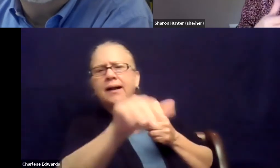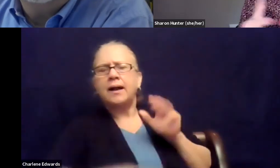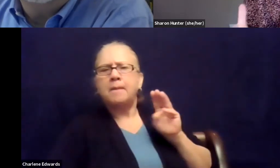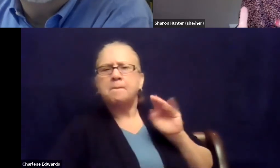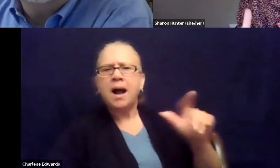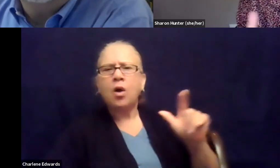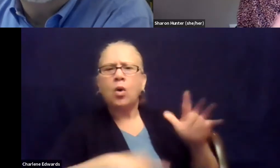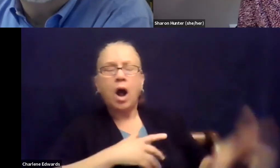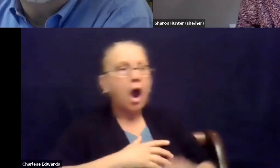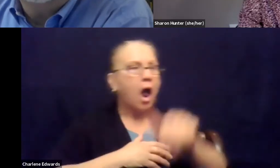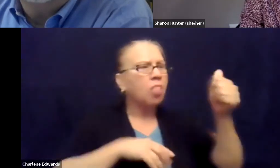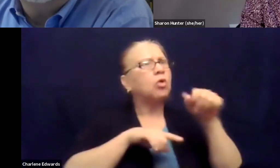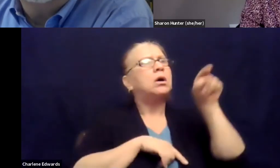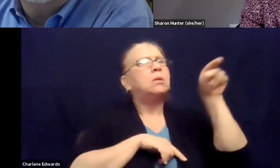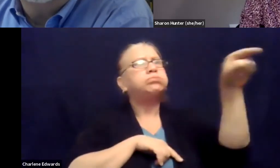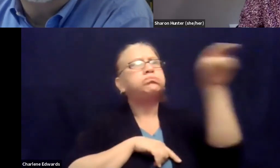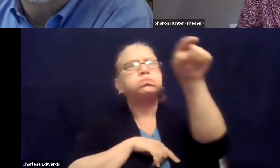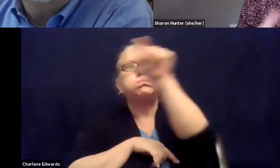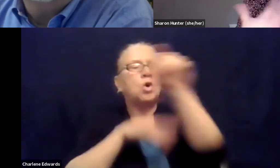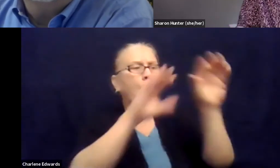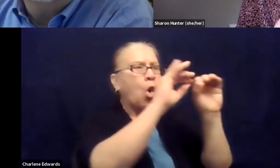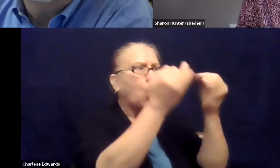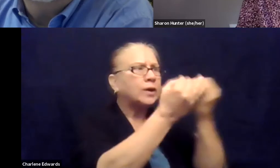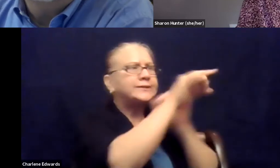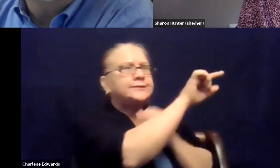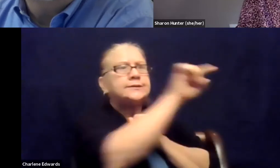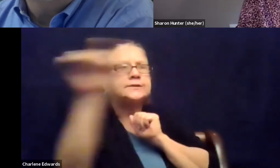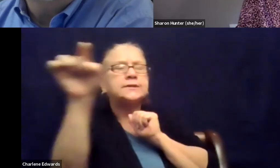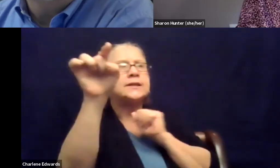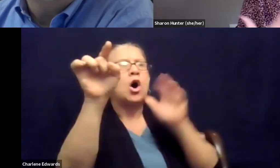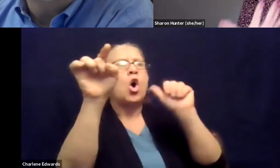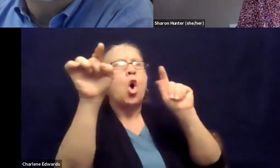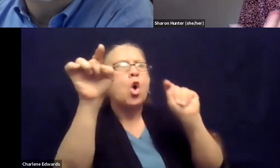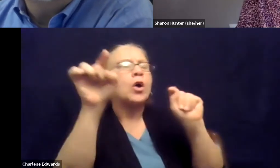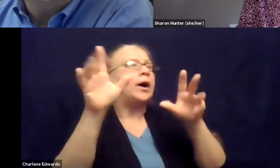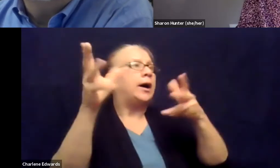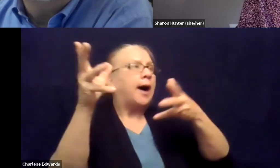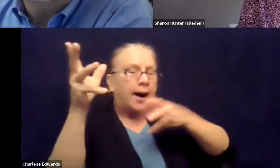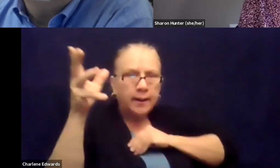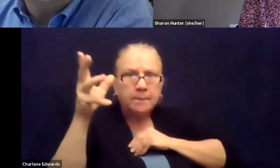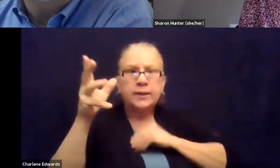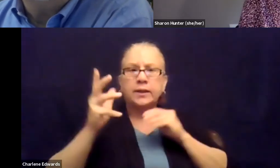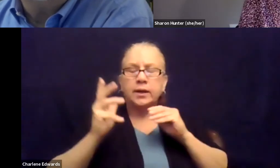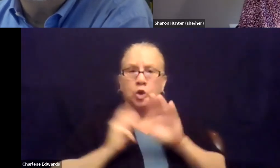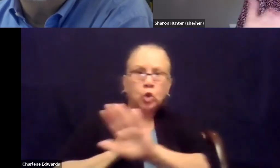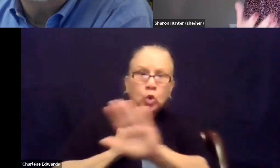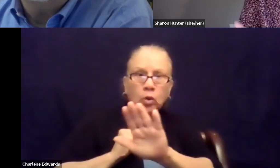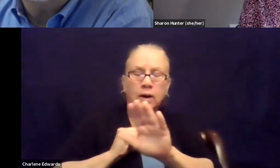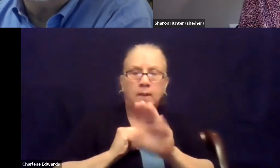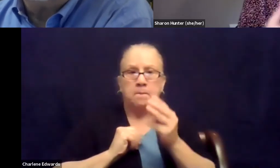arts organizations besides, say, theater, adopting the Missouri ArtSafe protocols, such as museums?